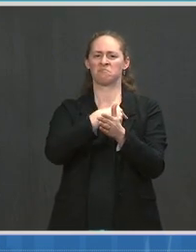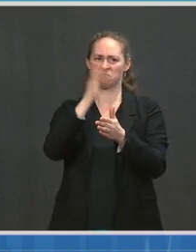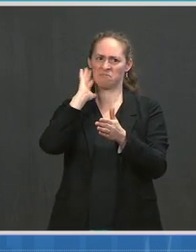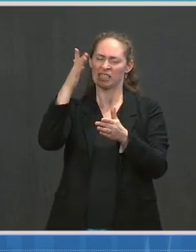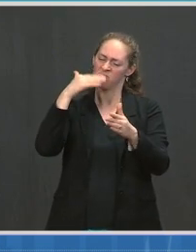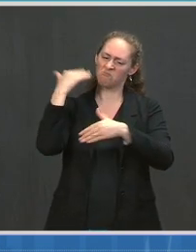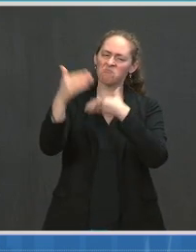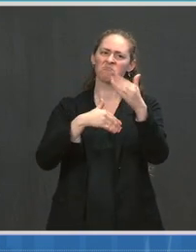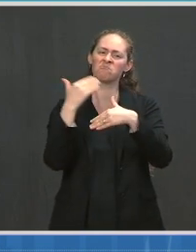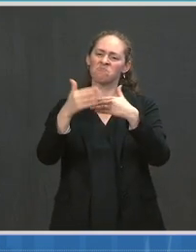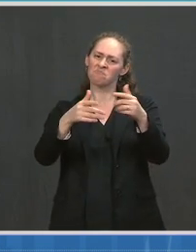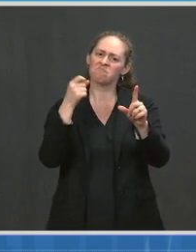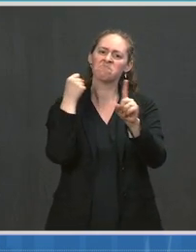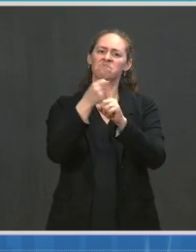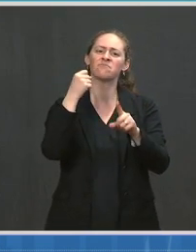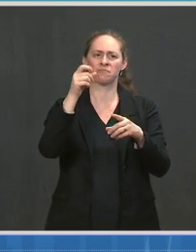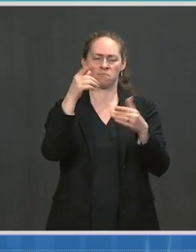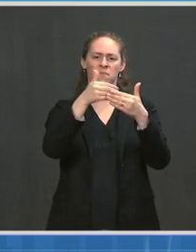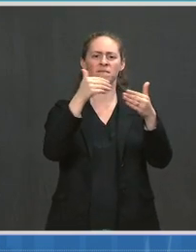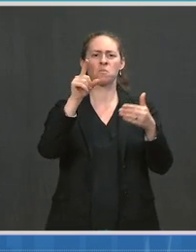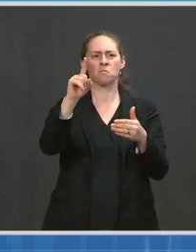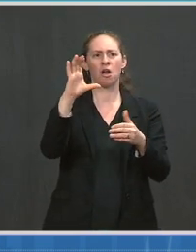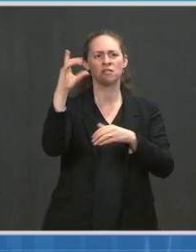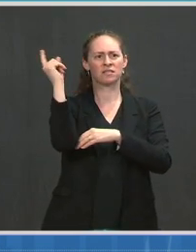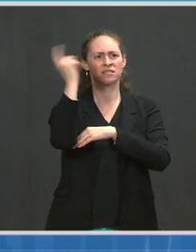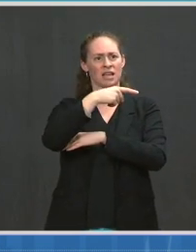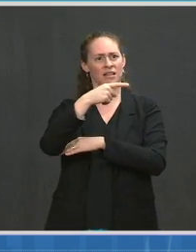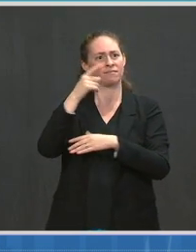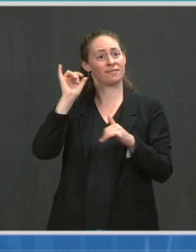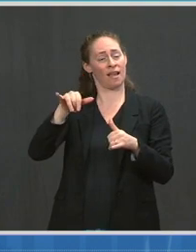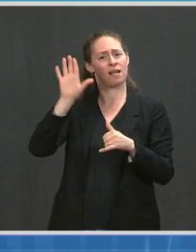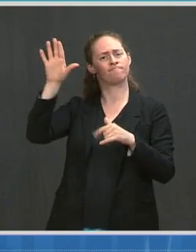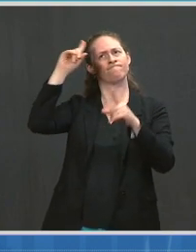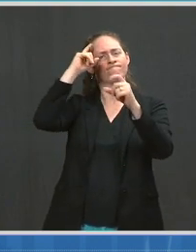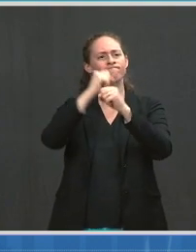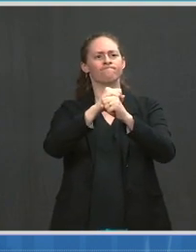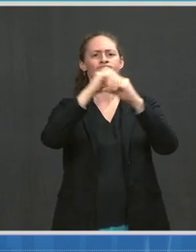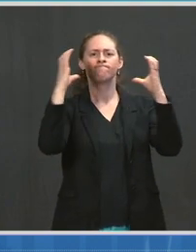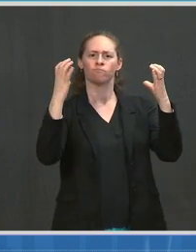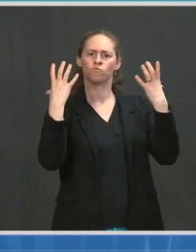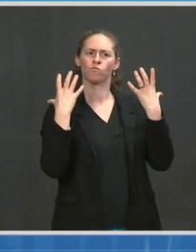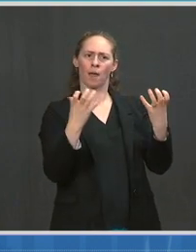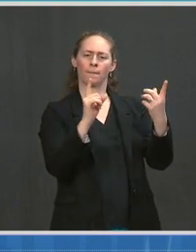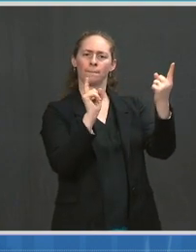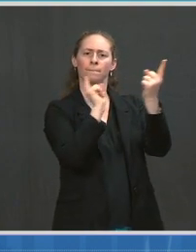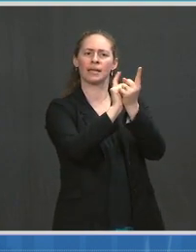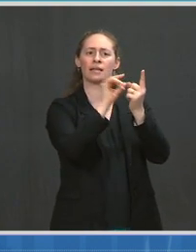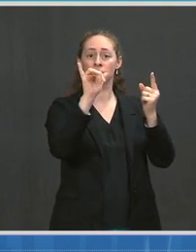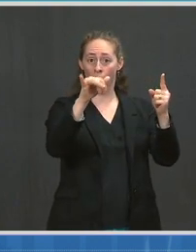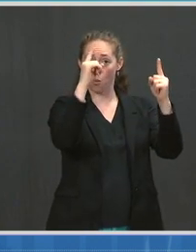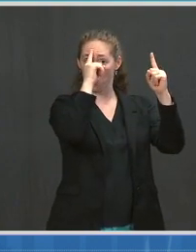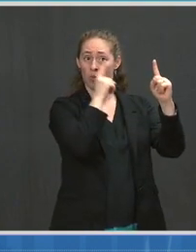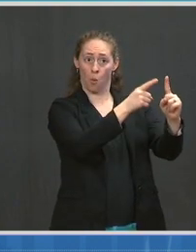national strategy and our partnership with state, territorial, tribal, and local officials,